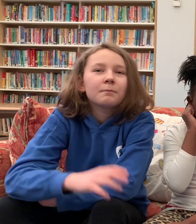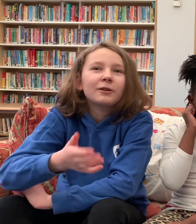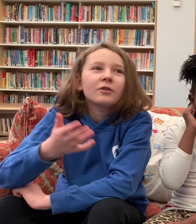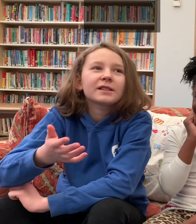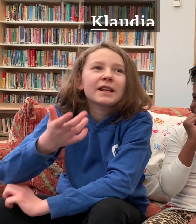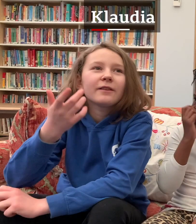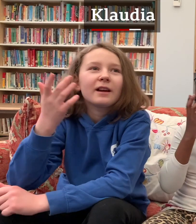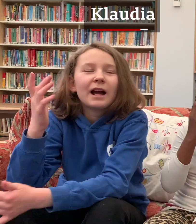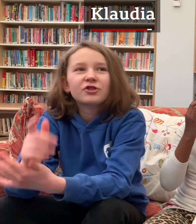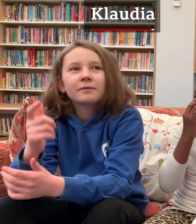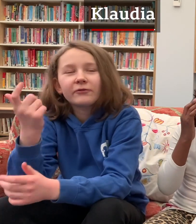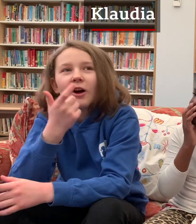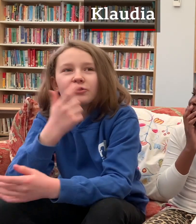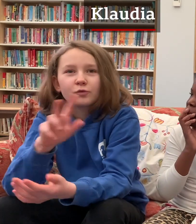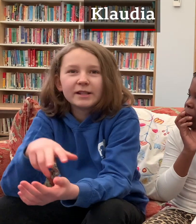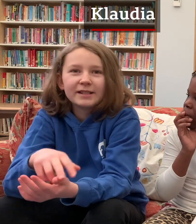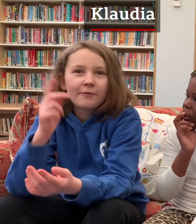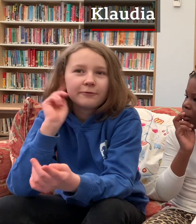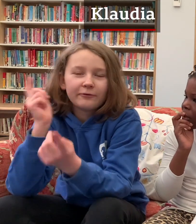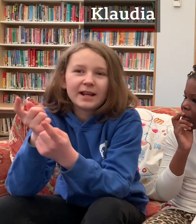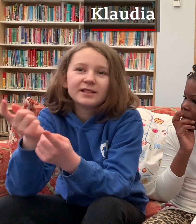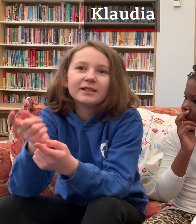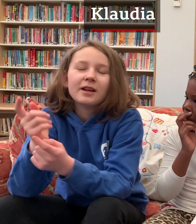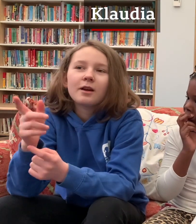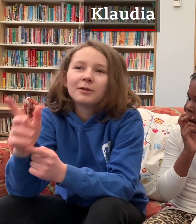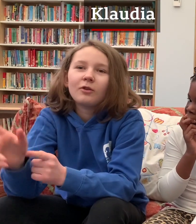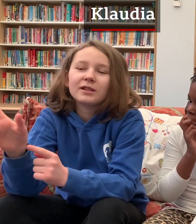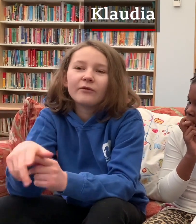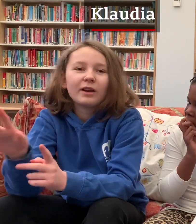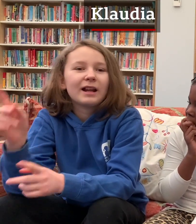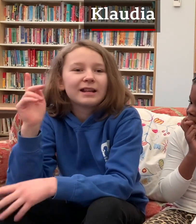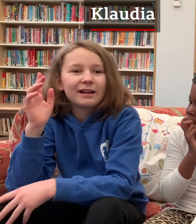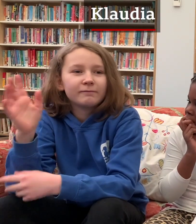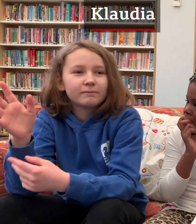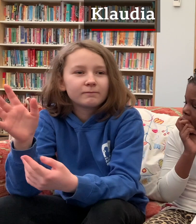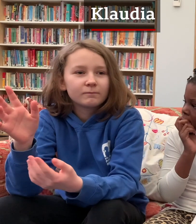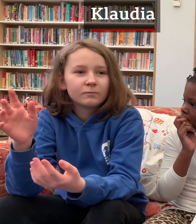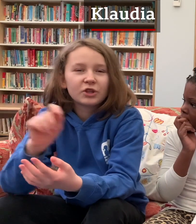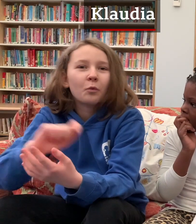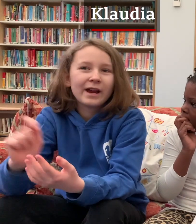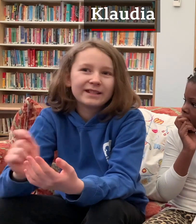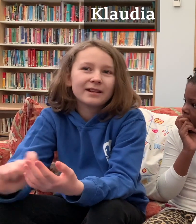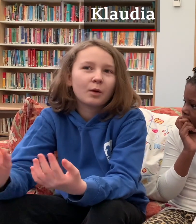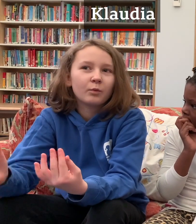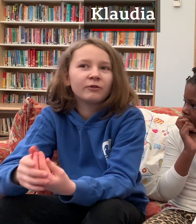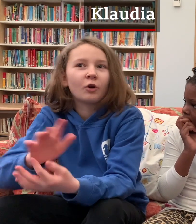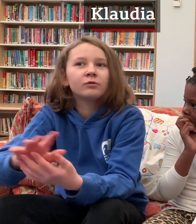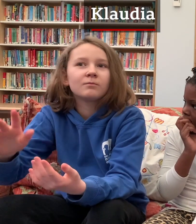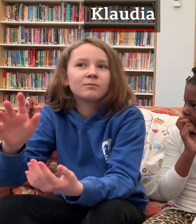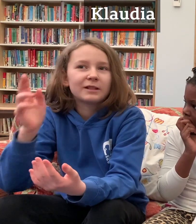Because it is actually fun to read deaf things. If there's writing with no deaf character it makes